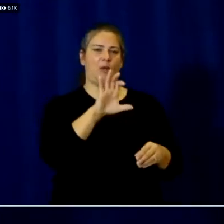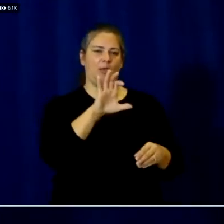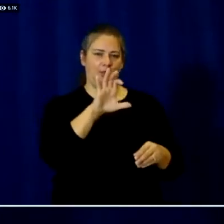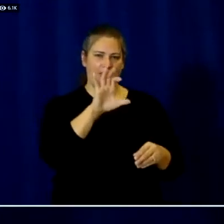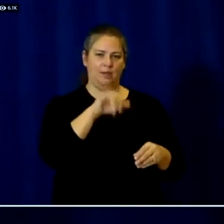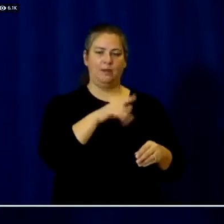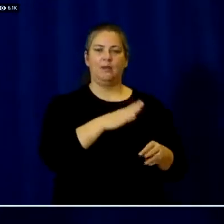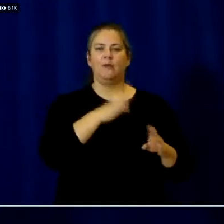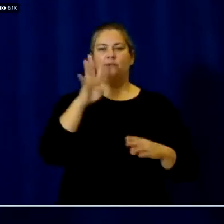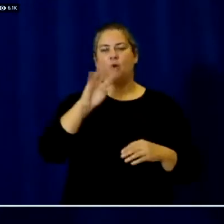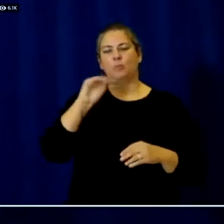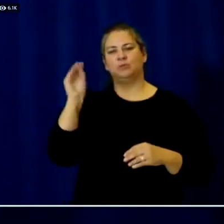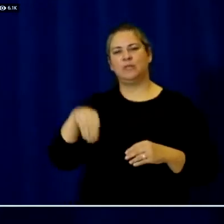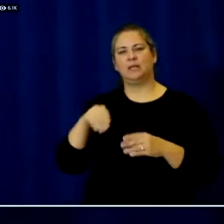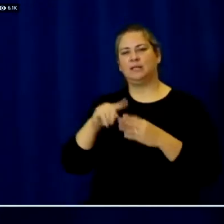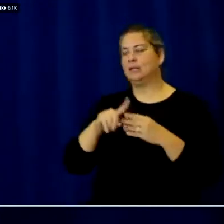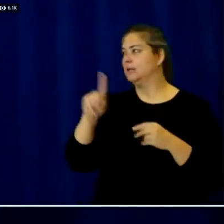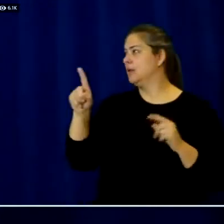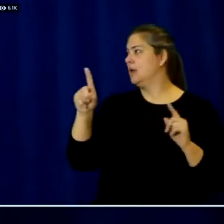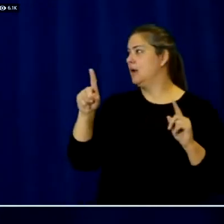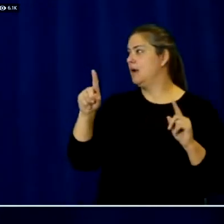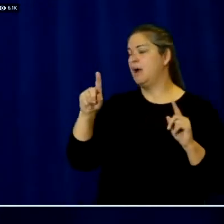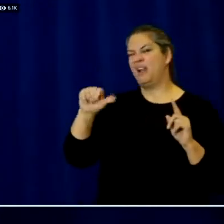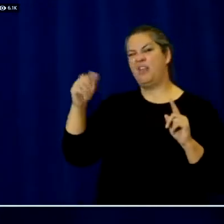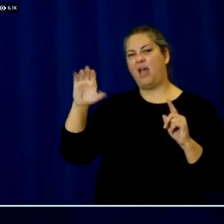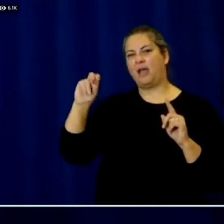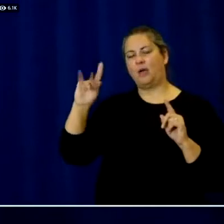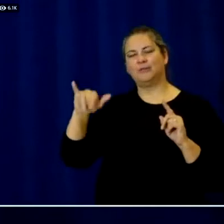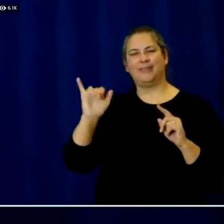County. That's the lowest. Let me tell you why I'm so pleased where these